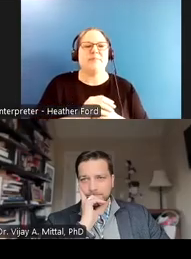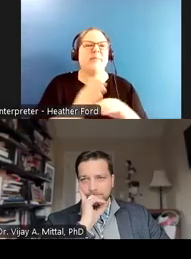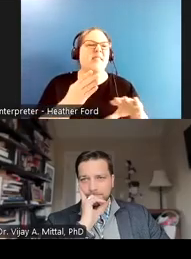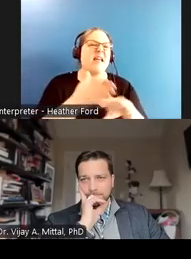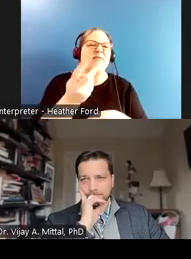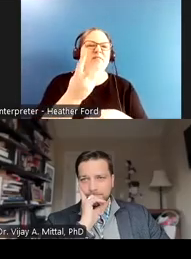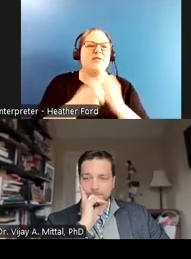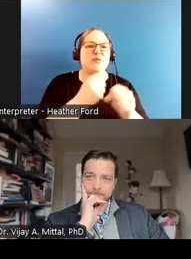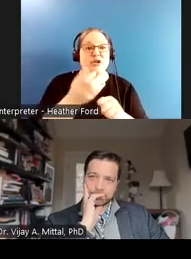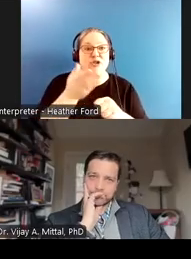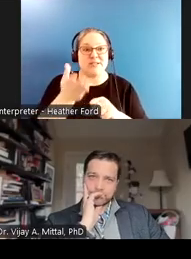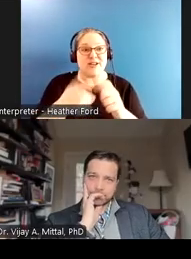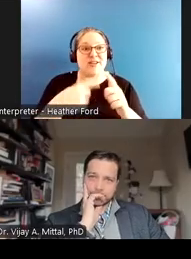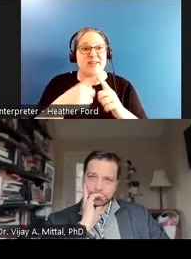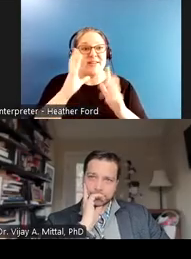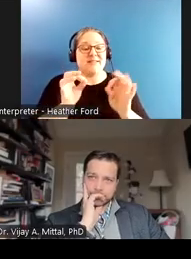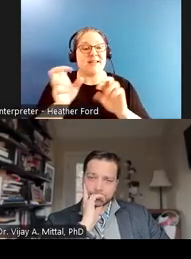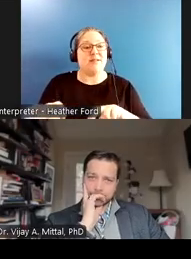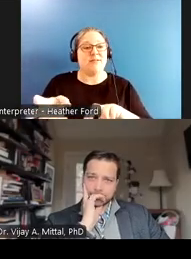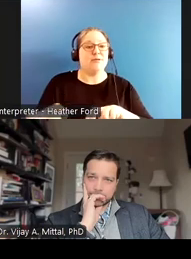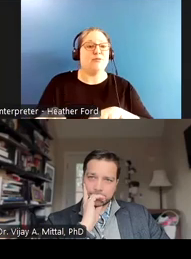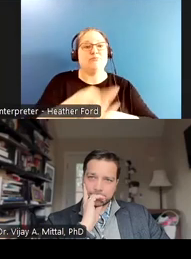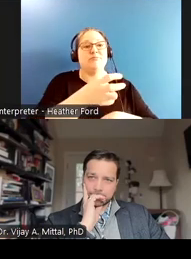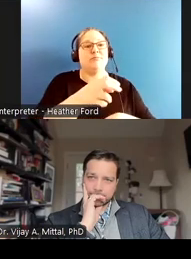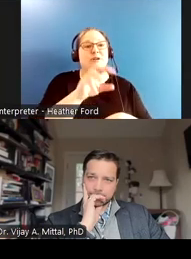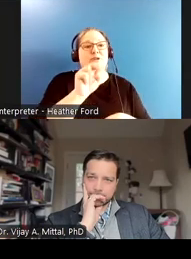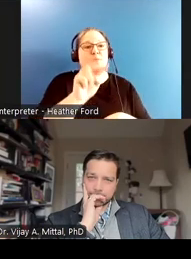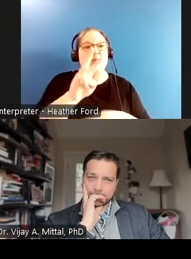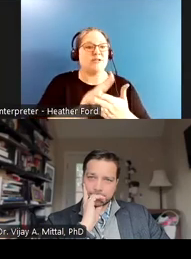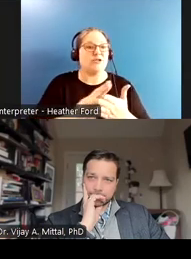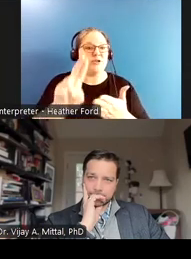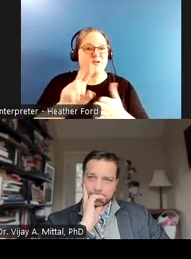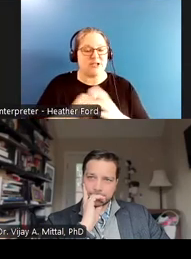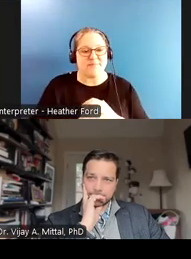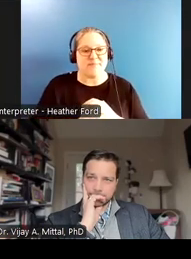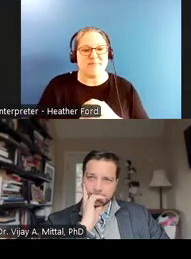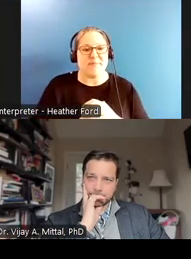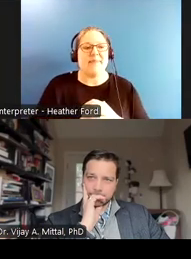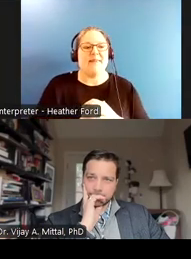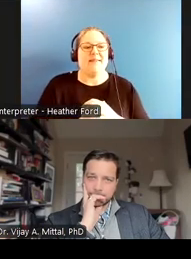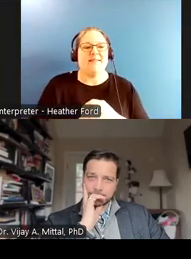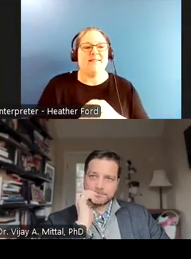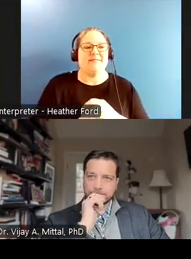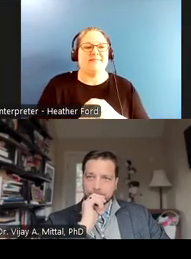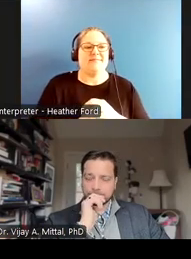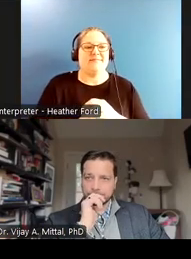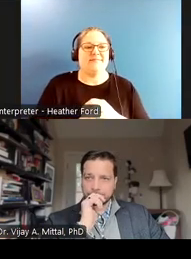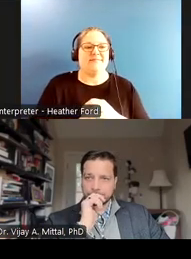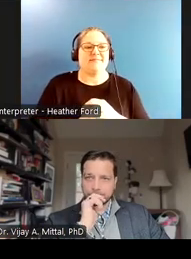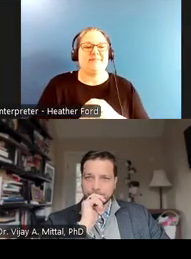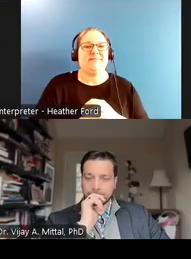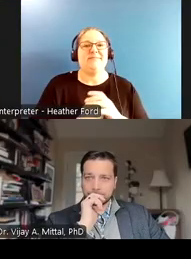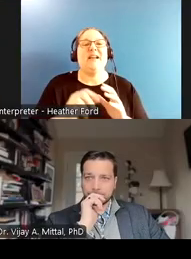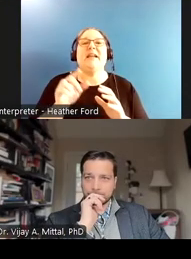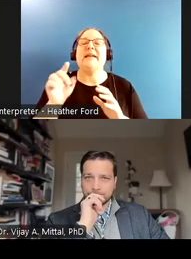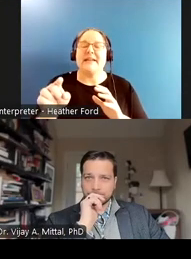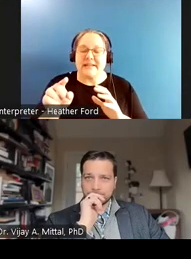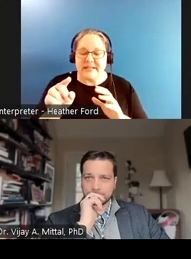went to Northwestern. Um VJ is one of the most productive schizophrenia researchers working